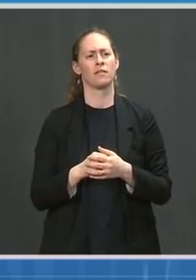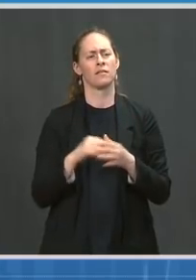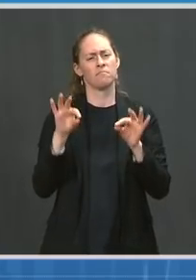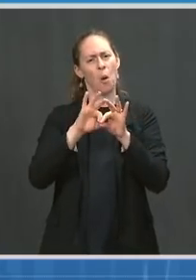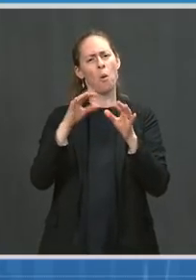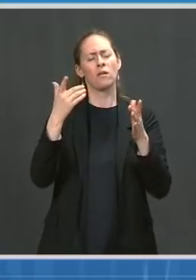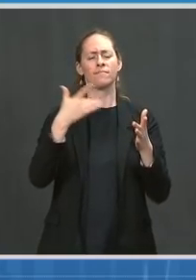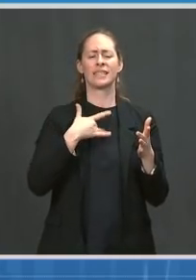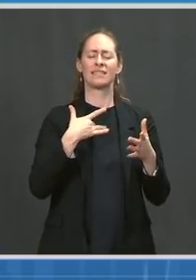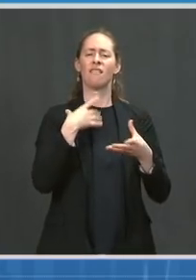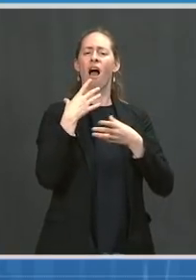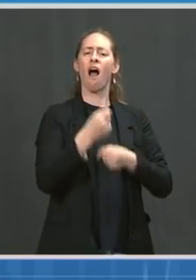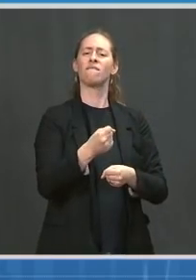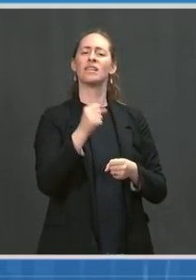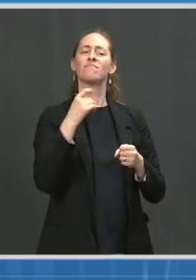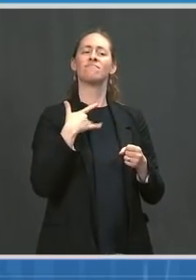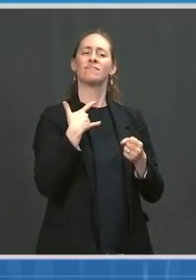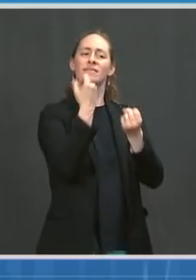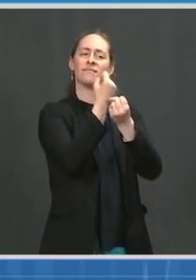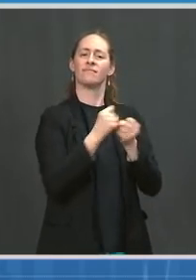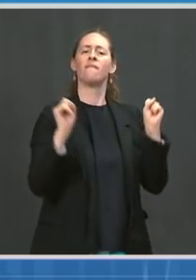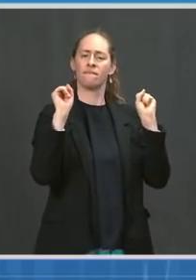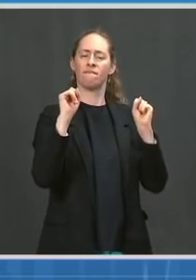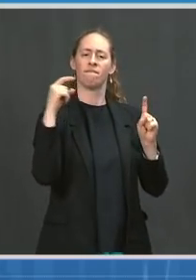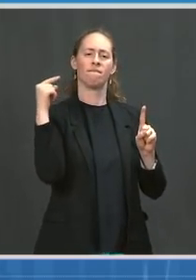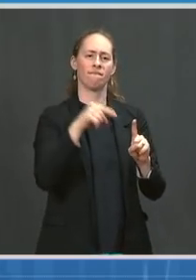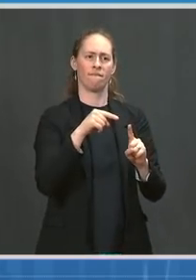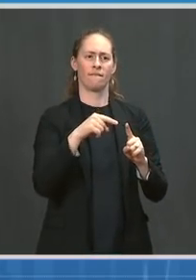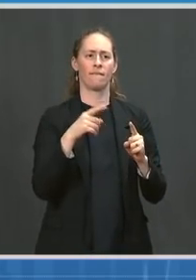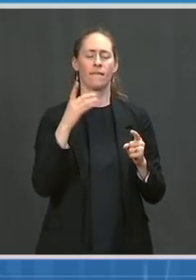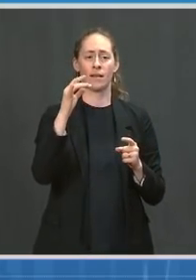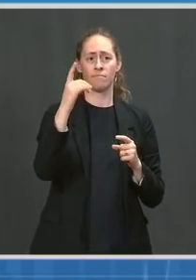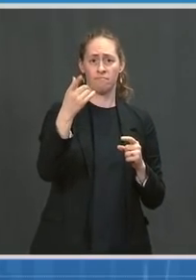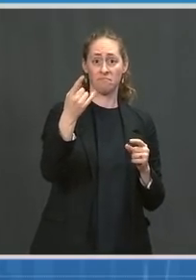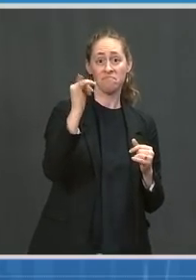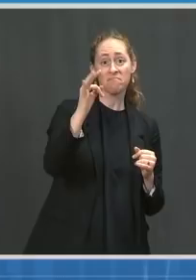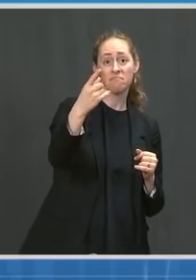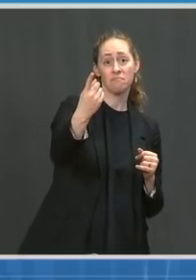as to its safety. So when I get asked questions about whether or not this